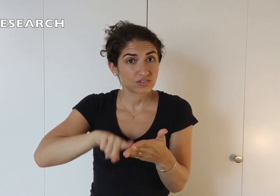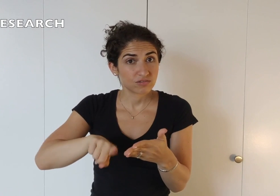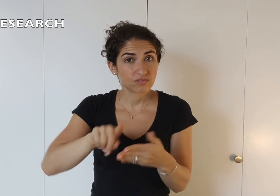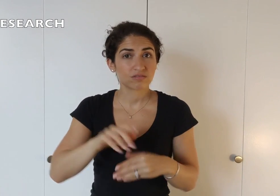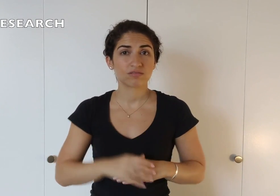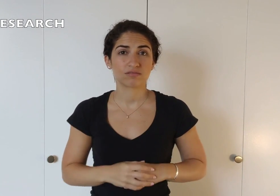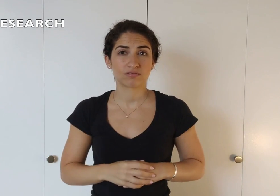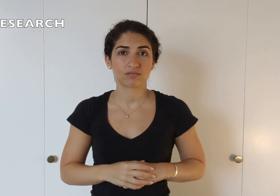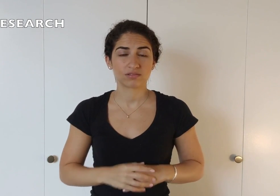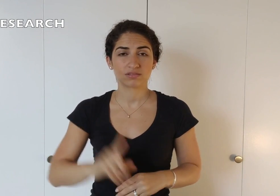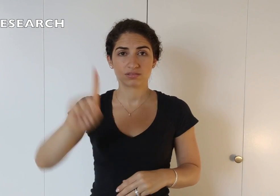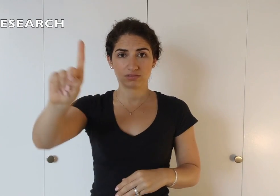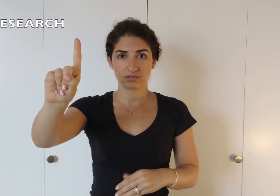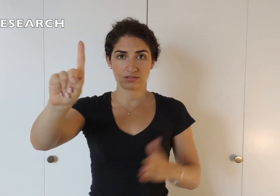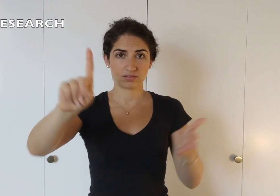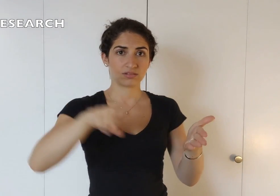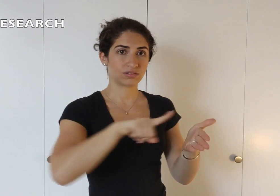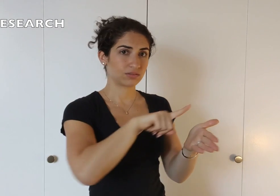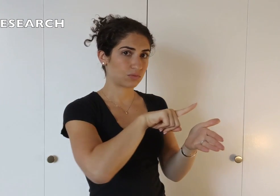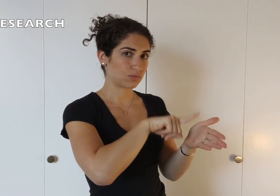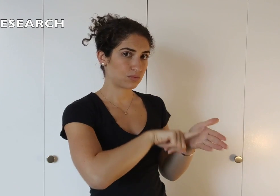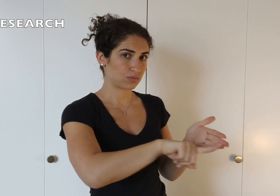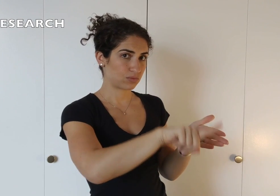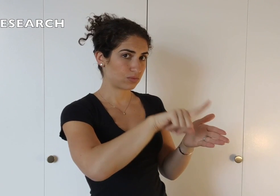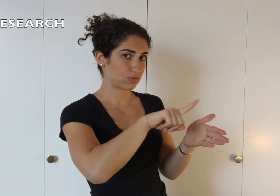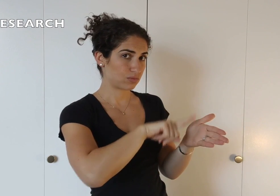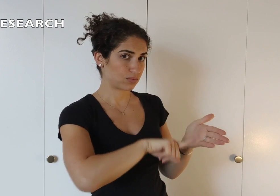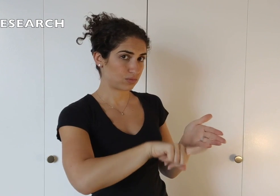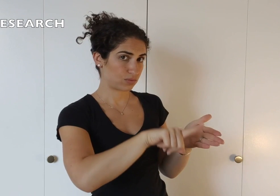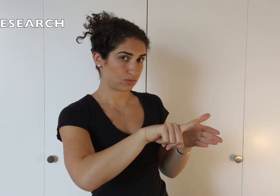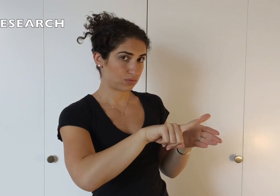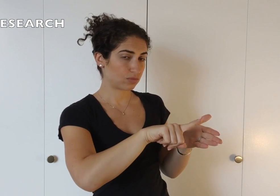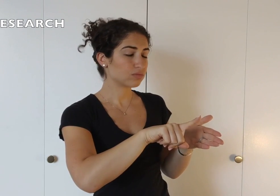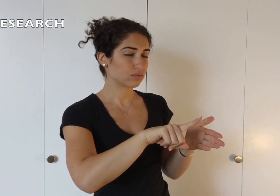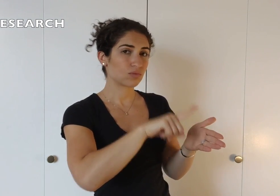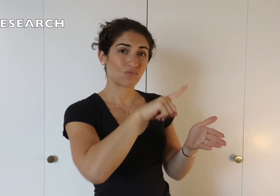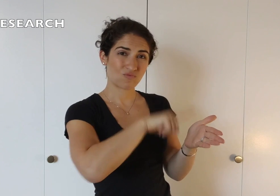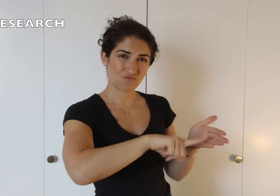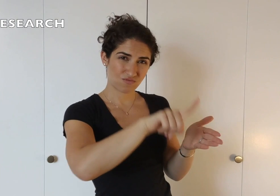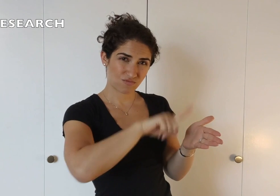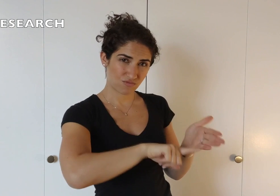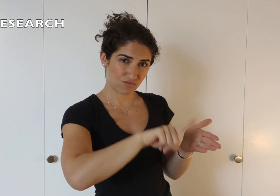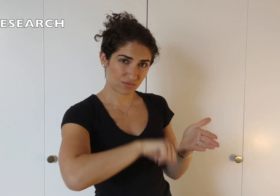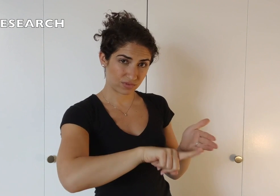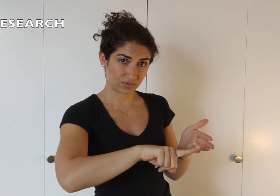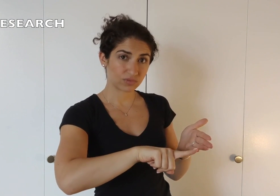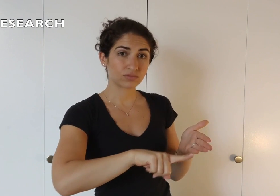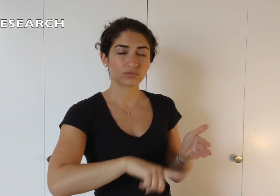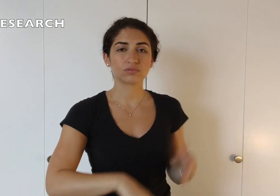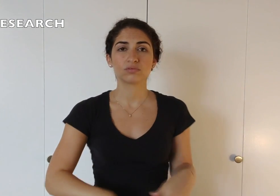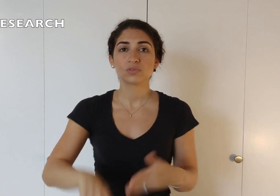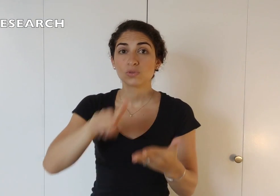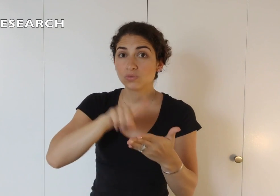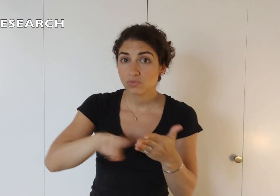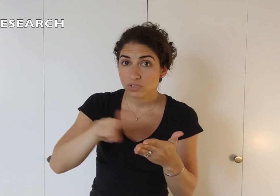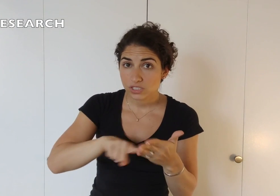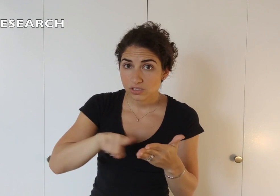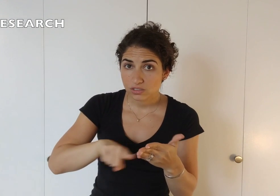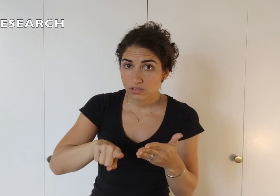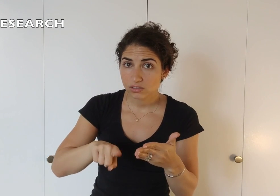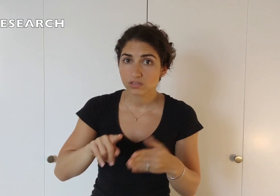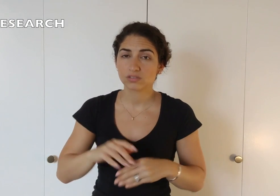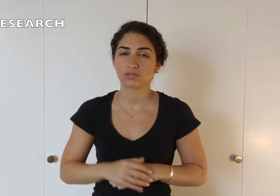the "1" handshape brushes outward on the opposite palm. RESEARCH.